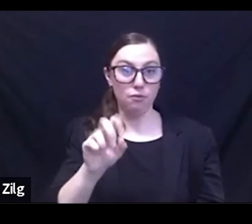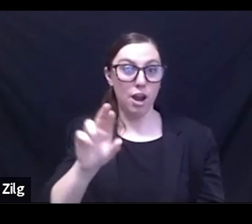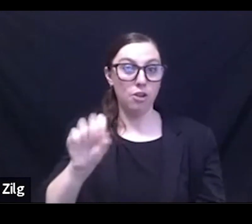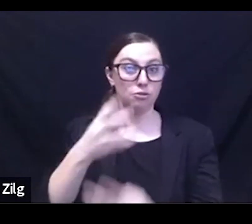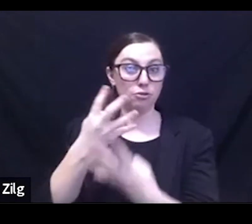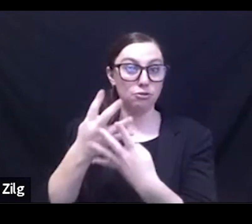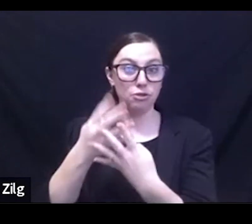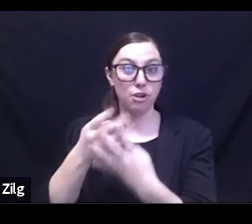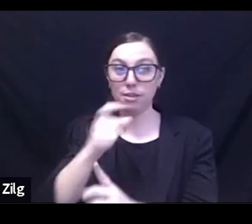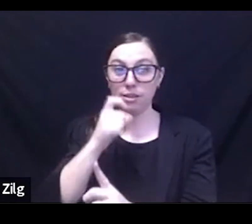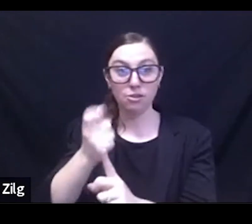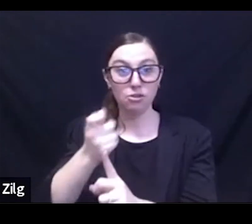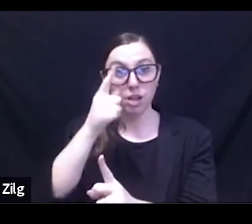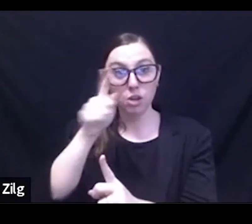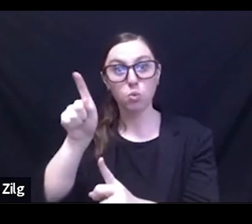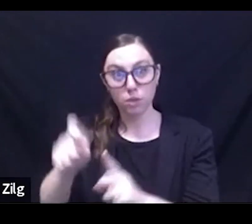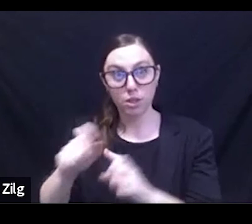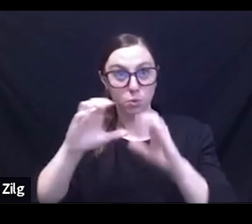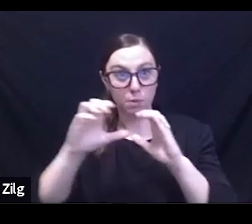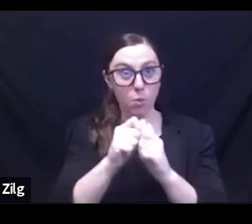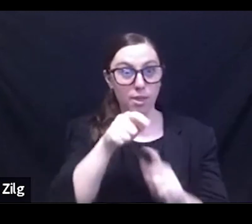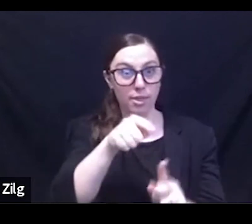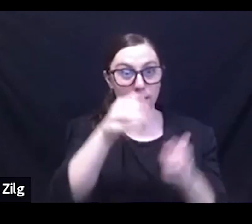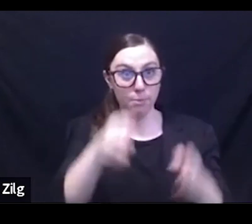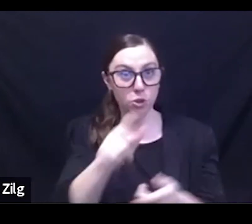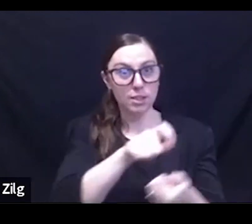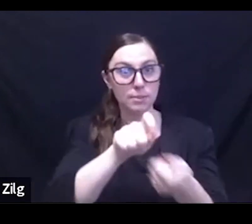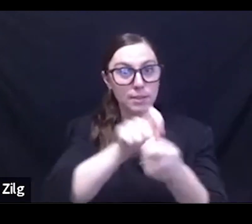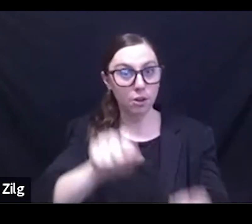understand you have to communicate with this person in a specific way and that